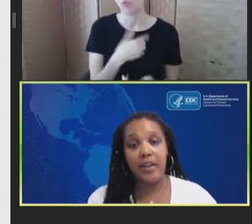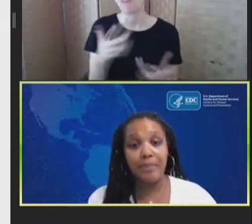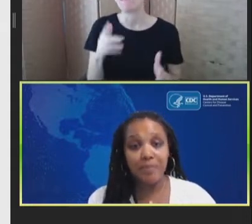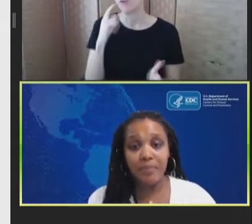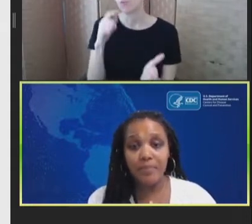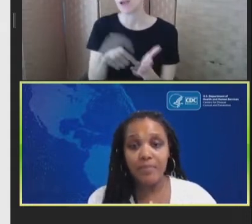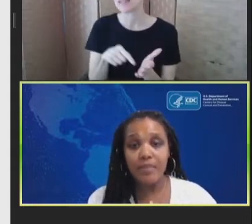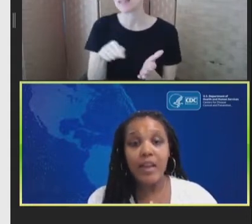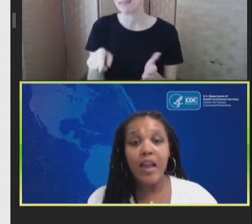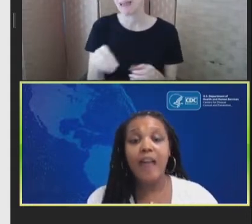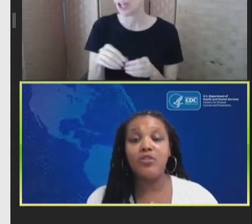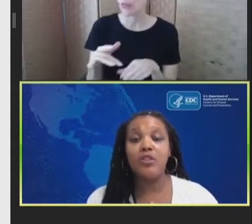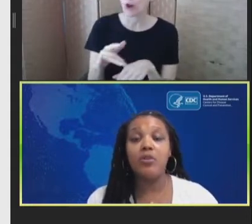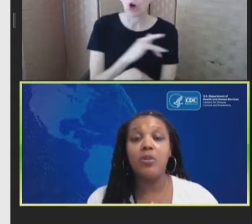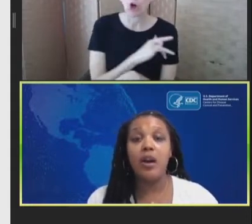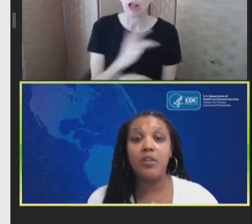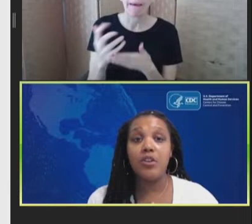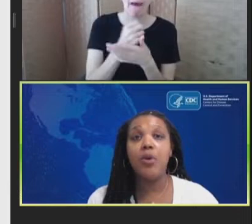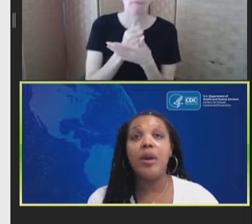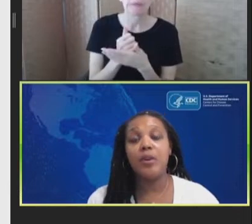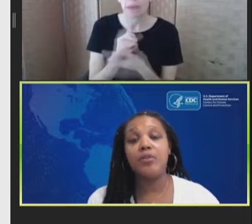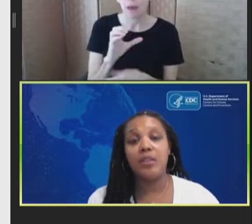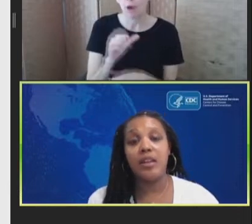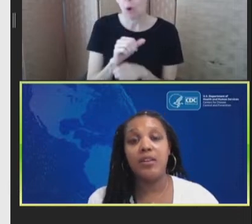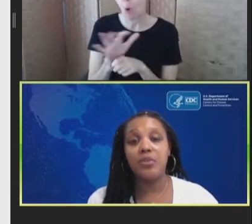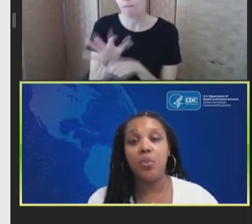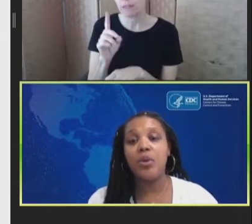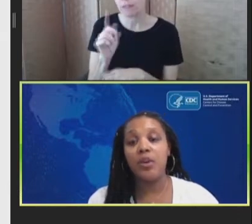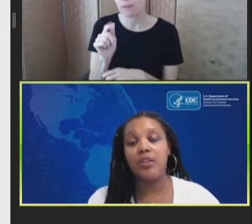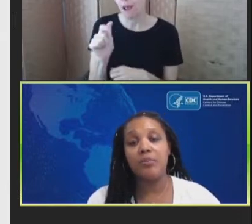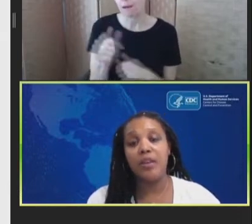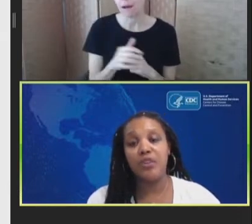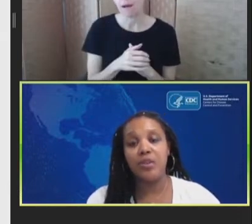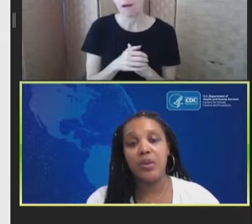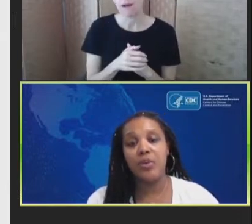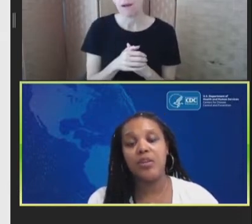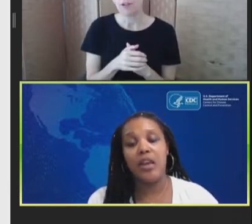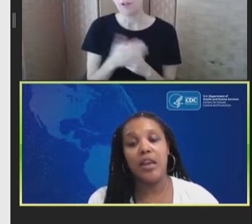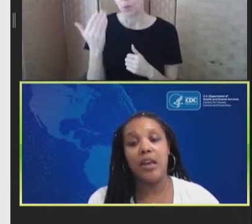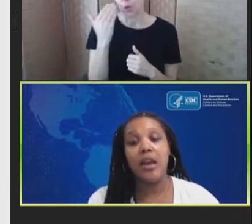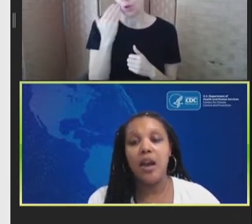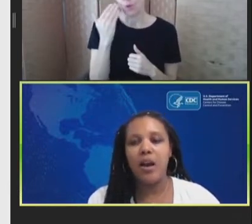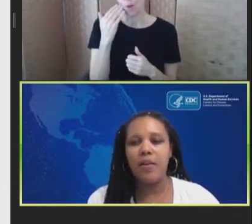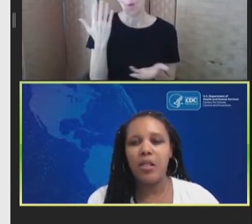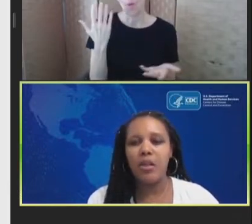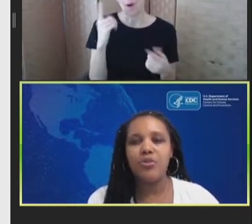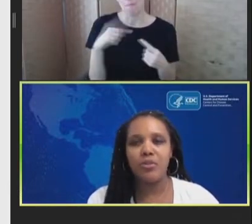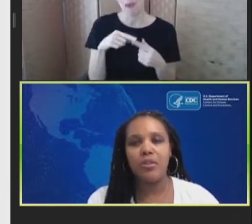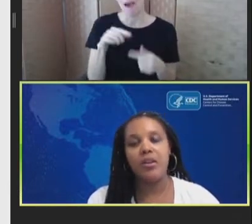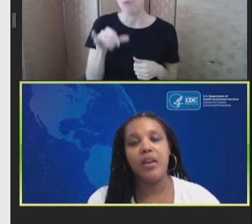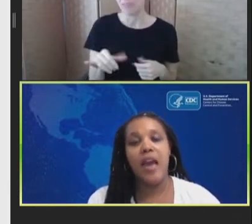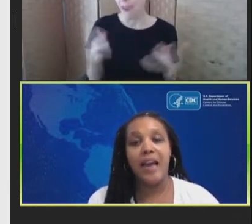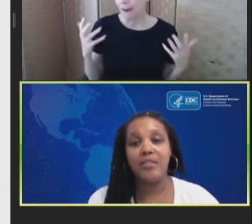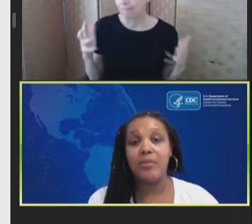data. And so, knowing those things, we wanted to make sure that we were taking a closer look at